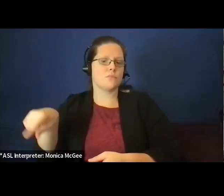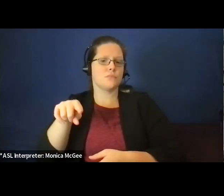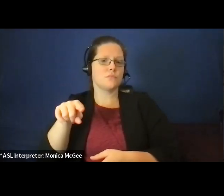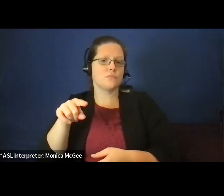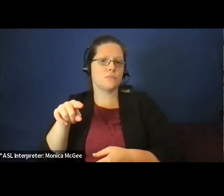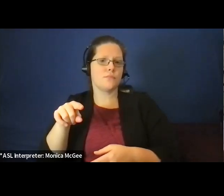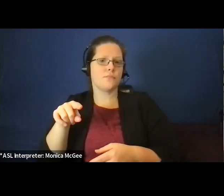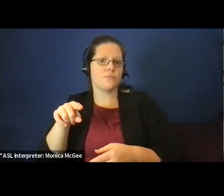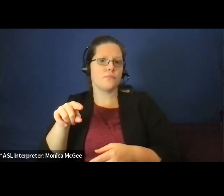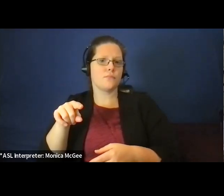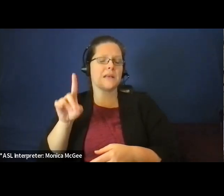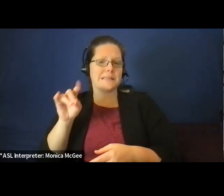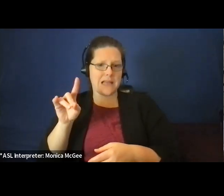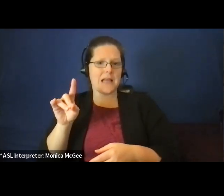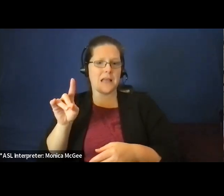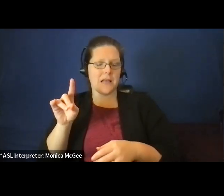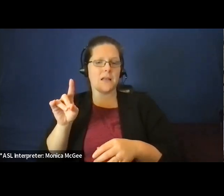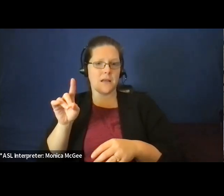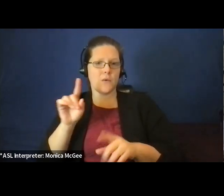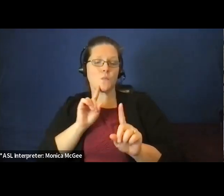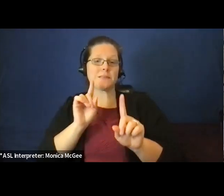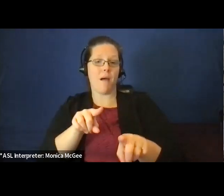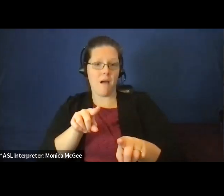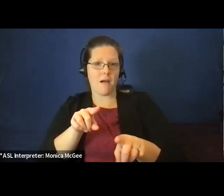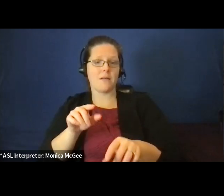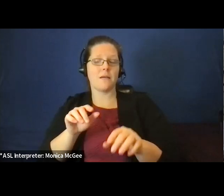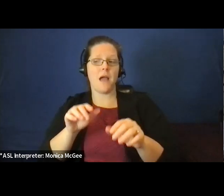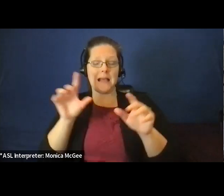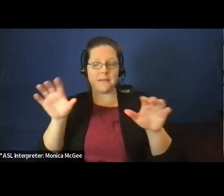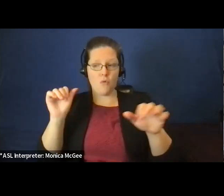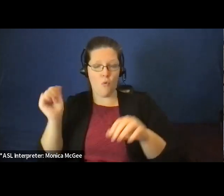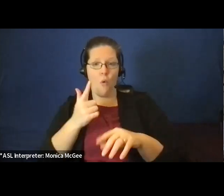you want to be contacted if there is a